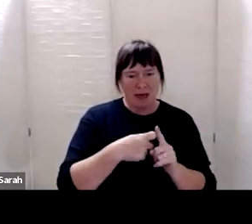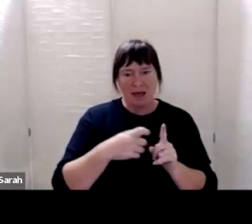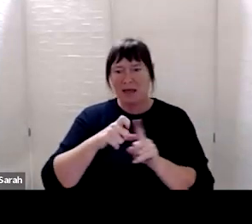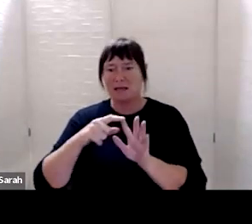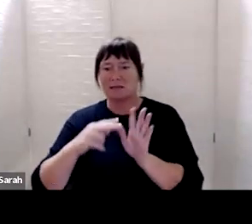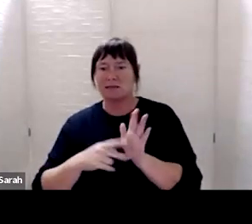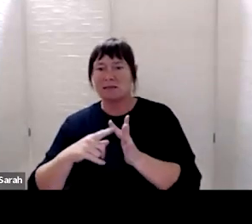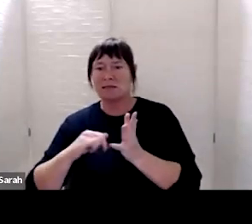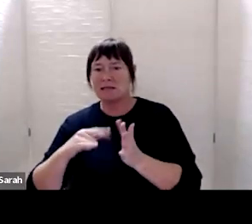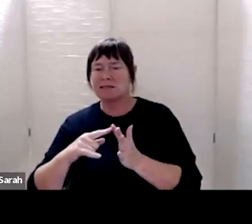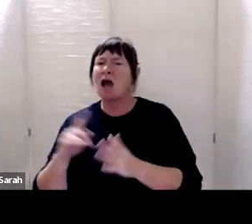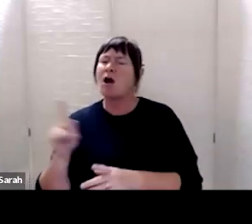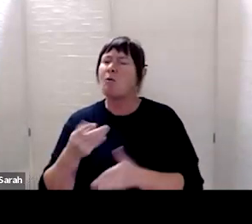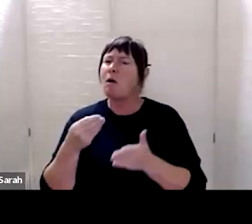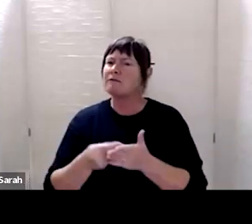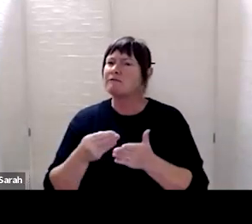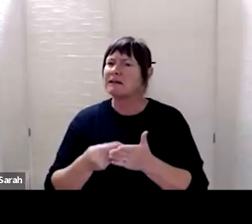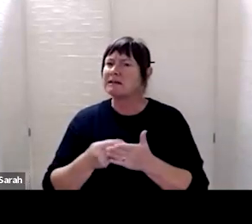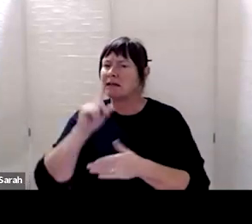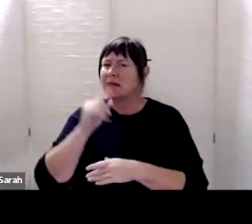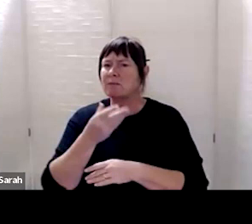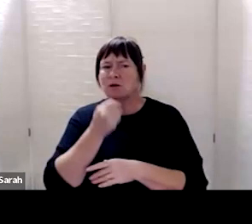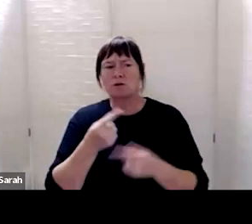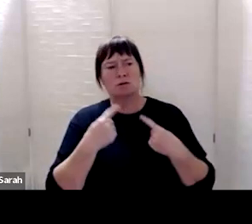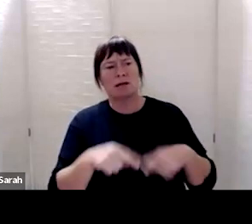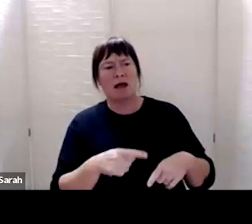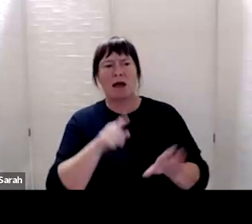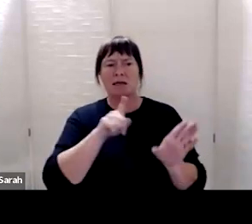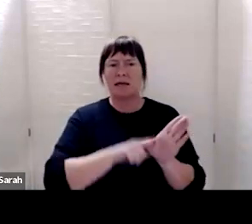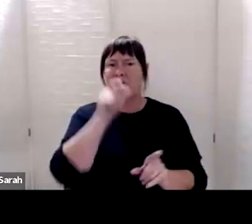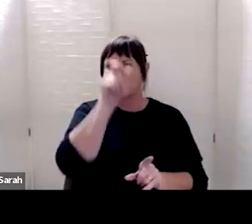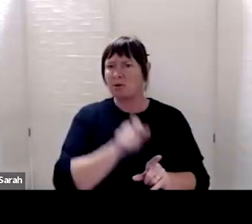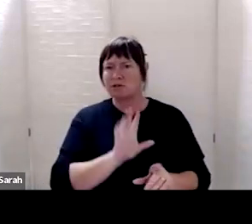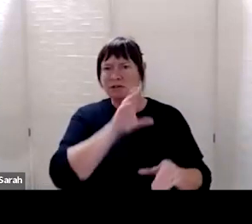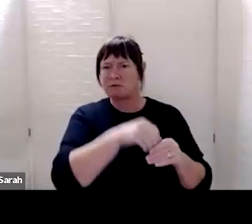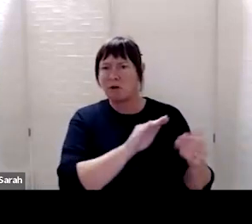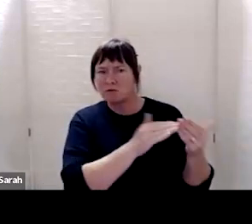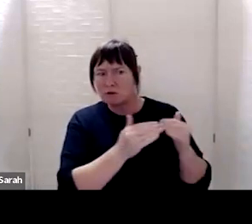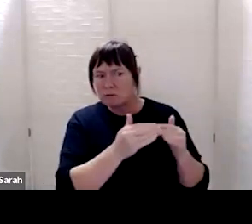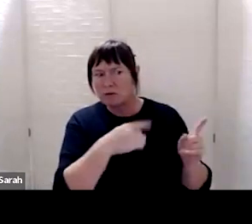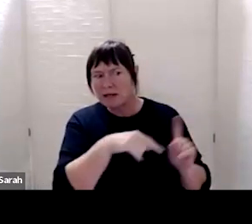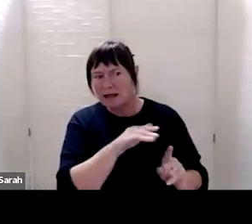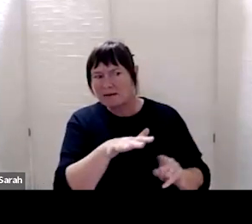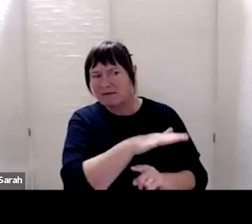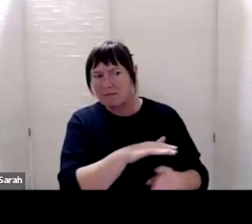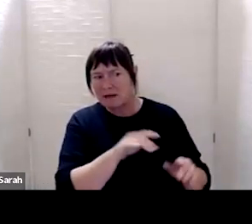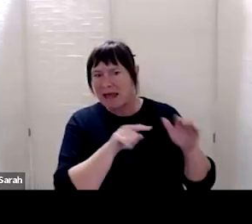can be used to enable a young person to be involved in community and family outings?